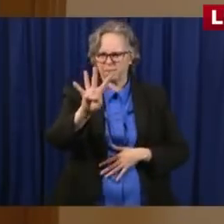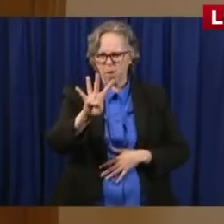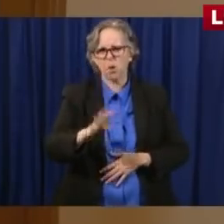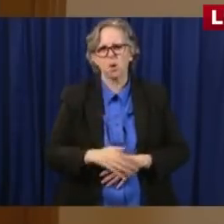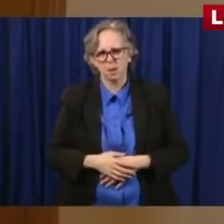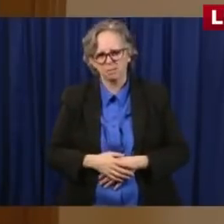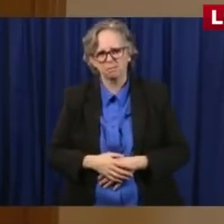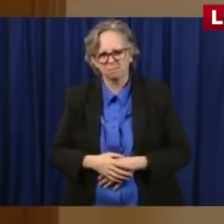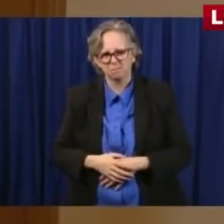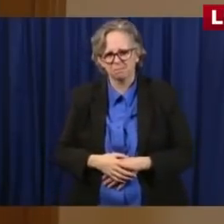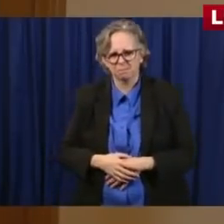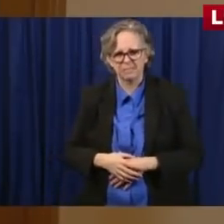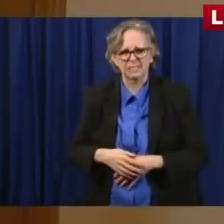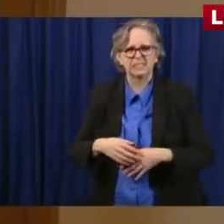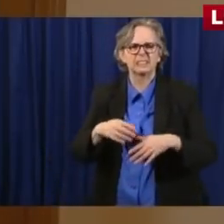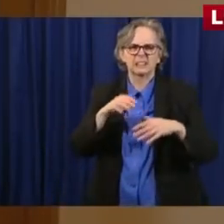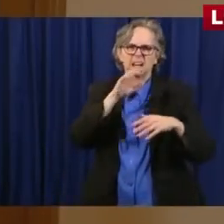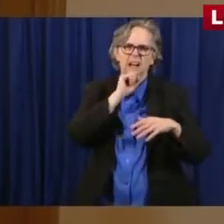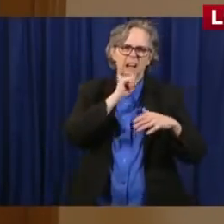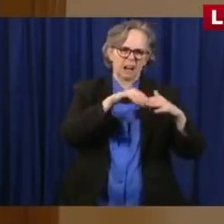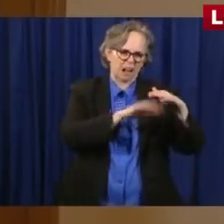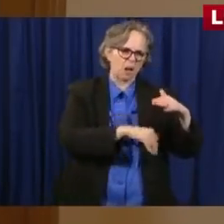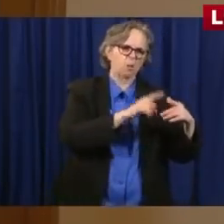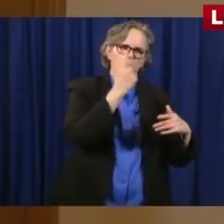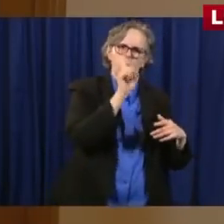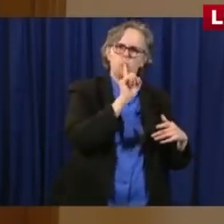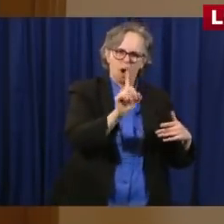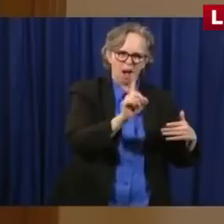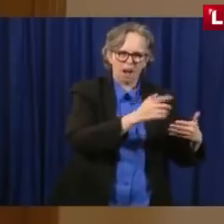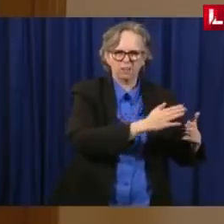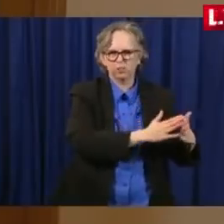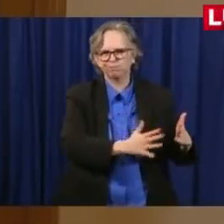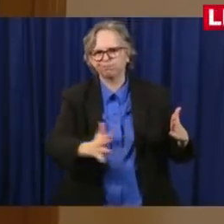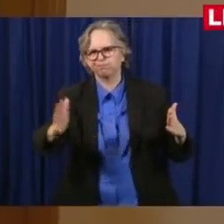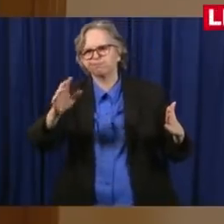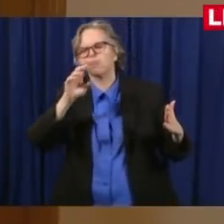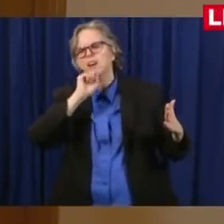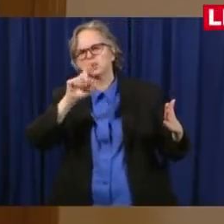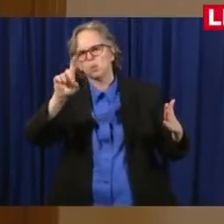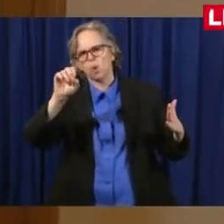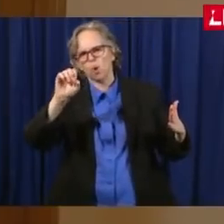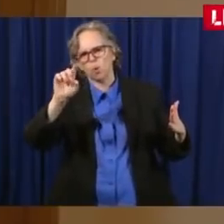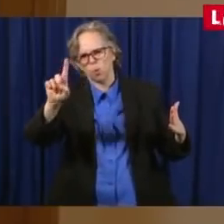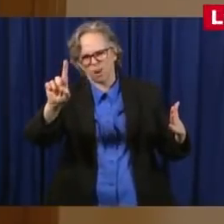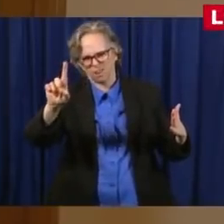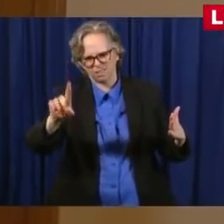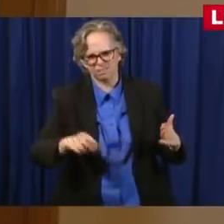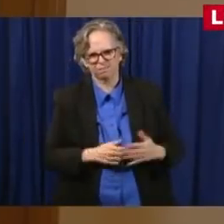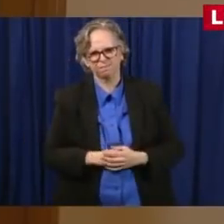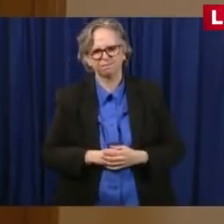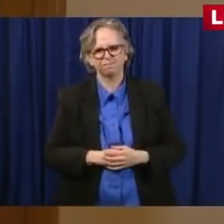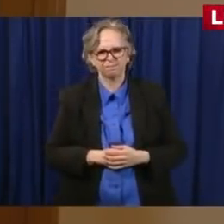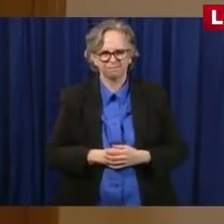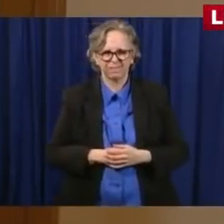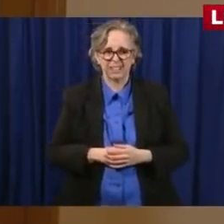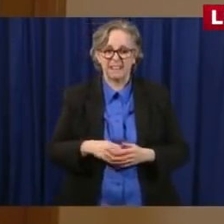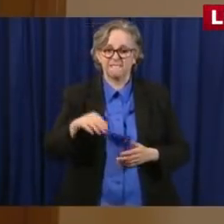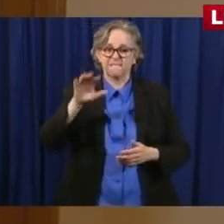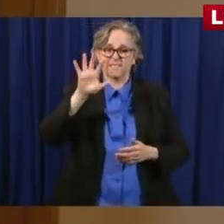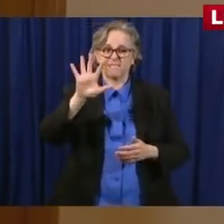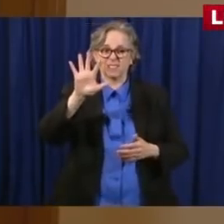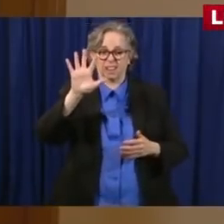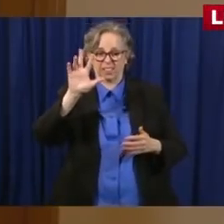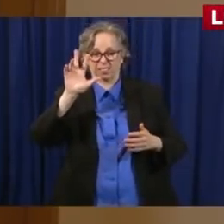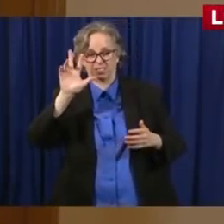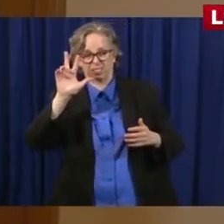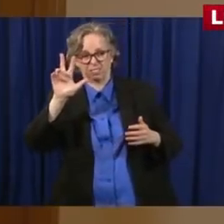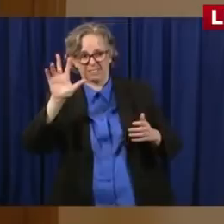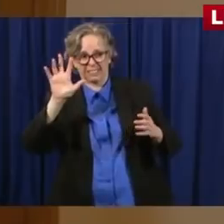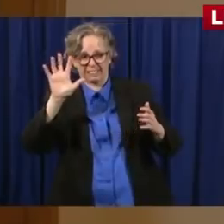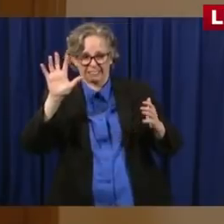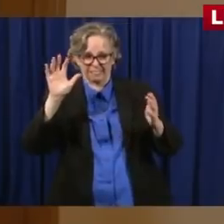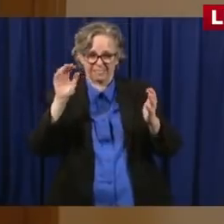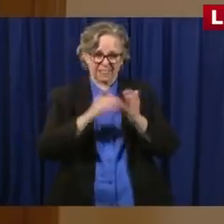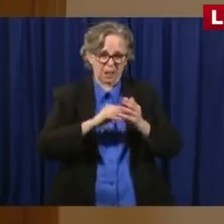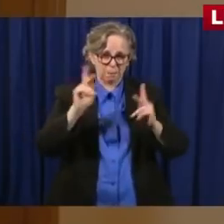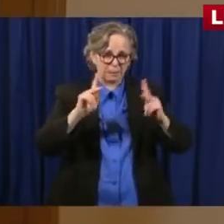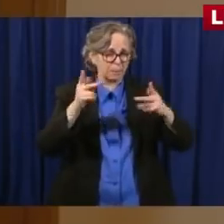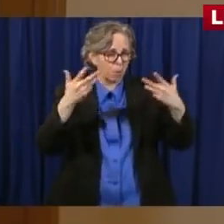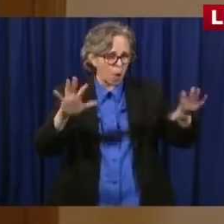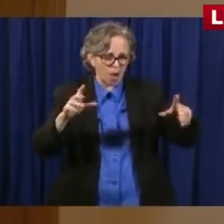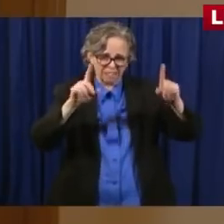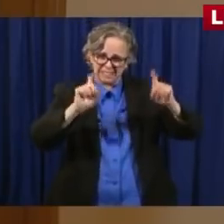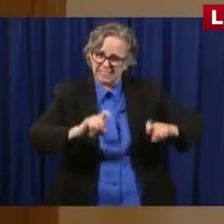WE ARE SEEING A MEDIAN AGE OF ILLNESS AT 54.